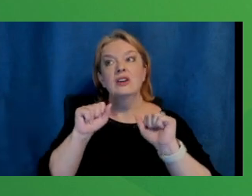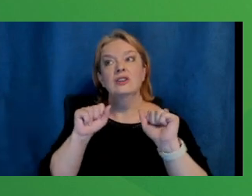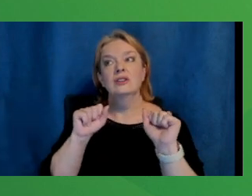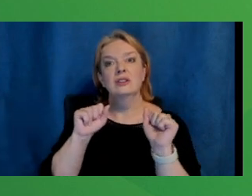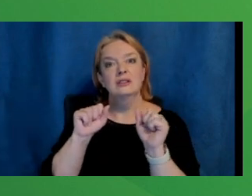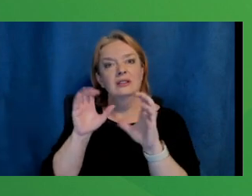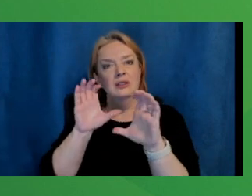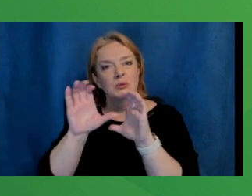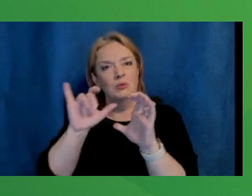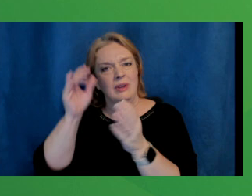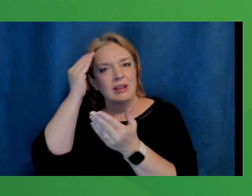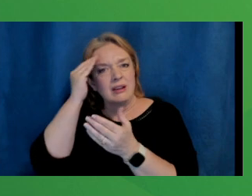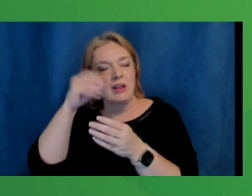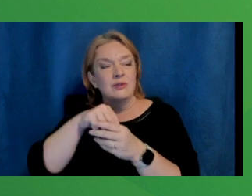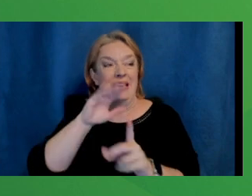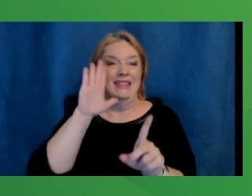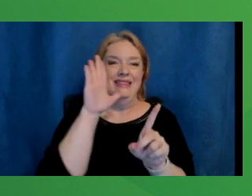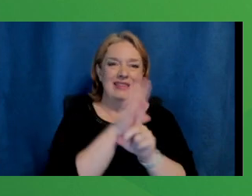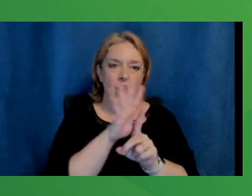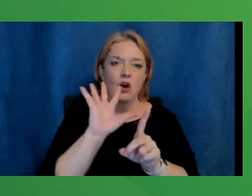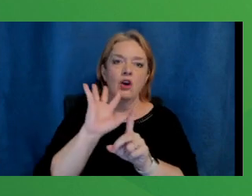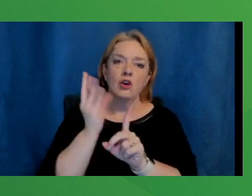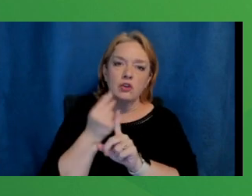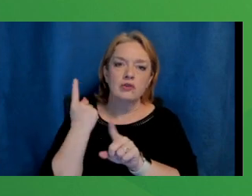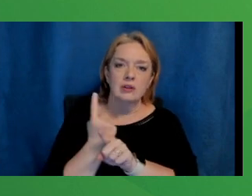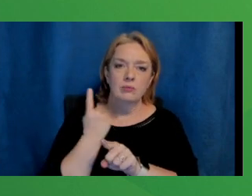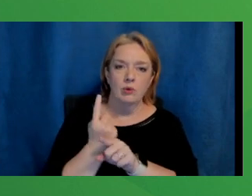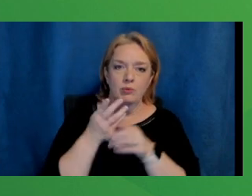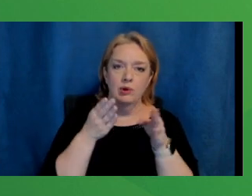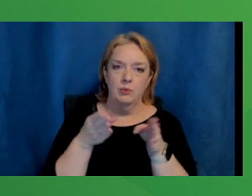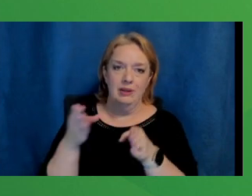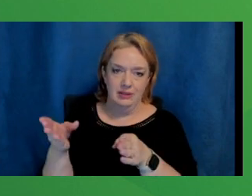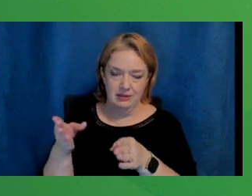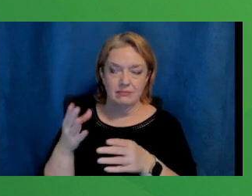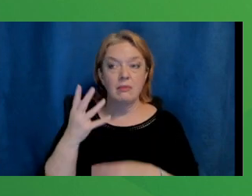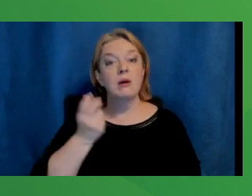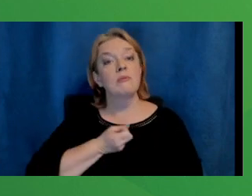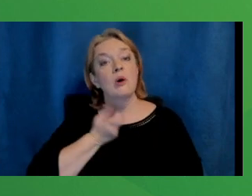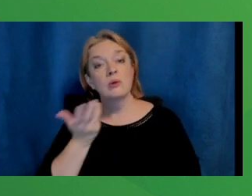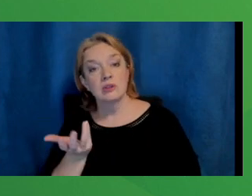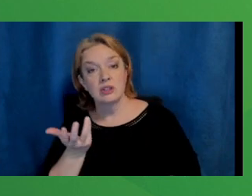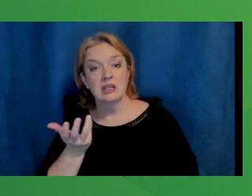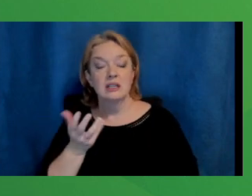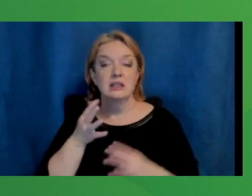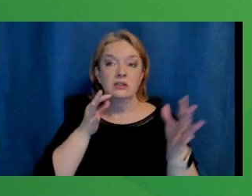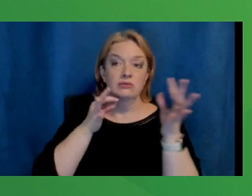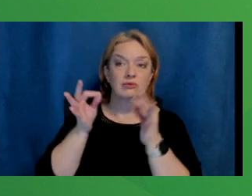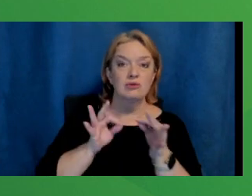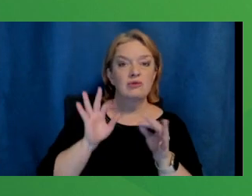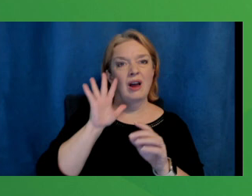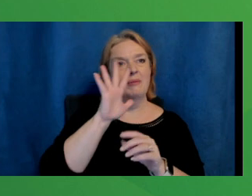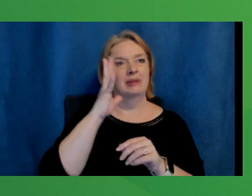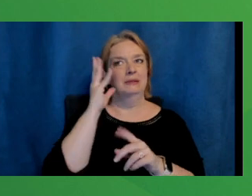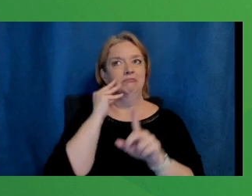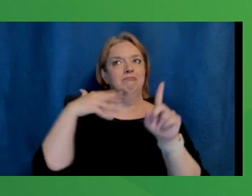in the poetry. In describing their own worlds. And so we thought that was significant.